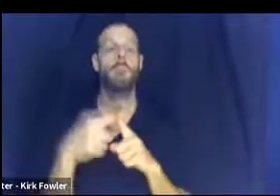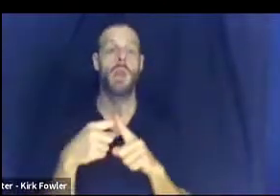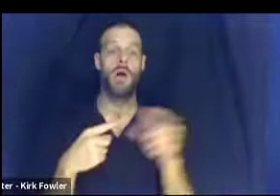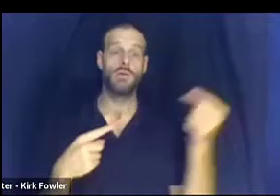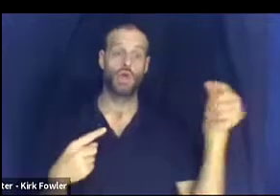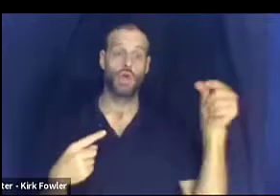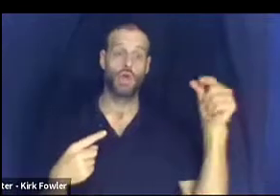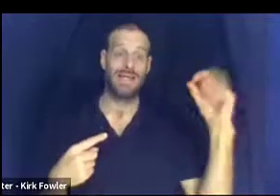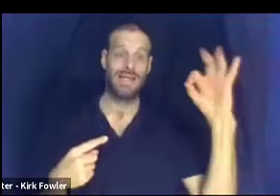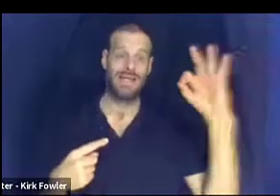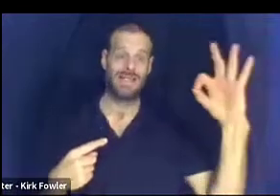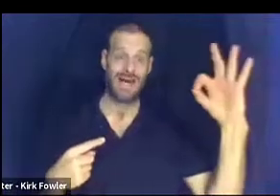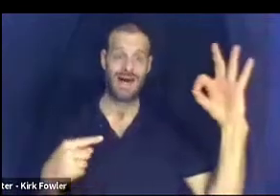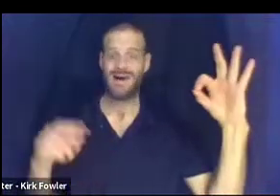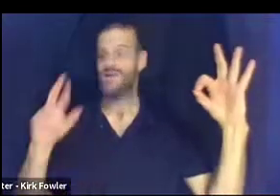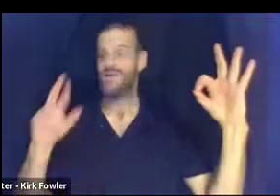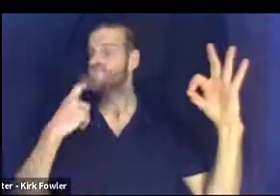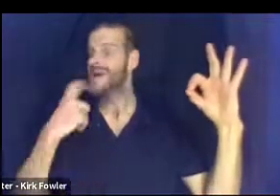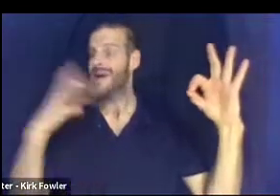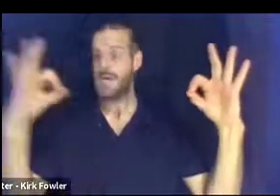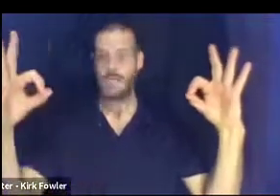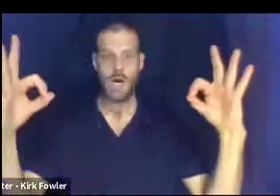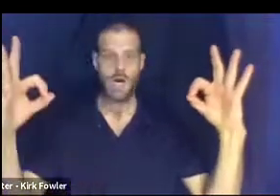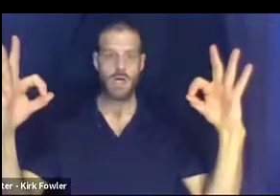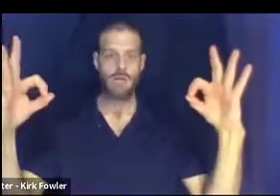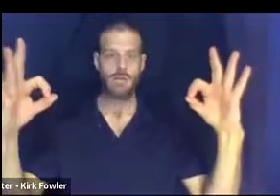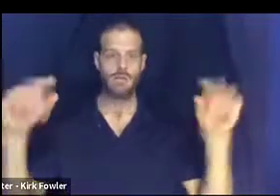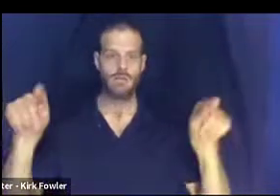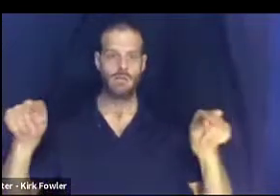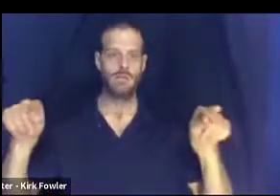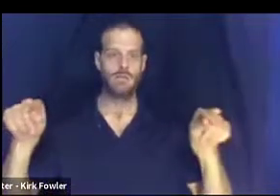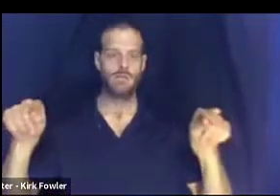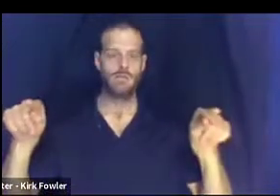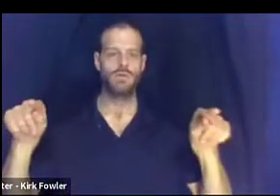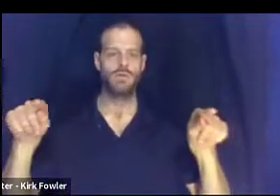to help kind of orient and space like a color landmark adaptation.